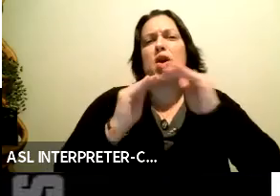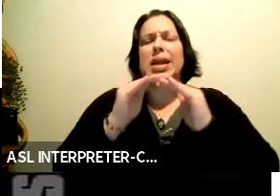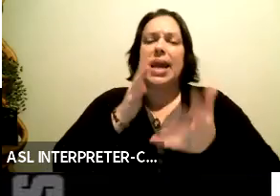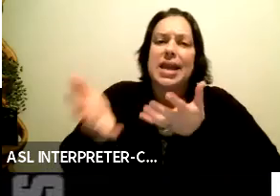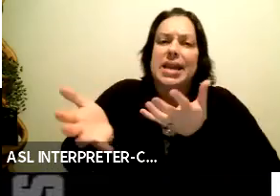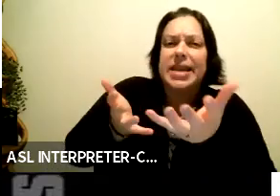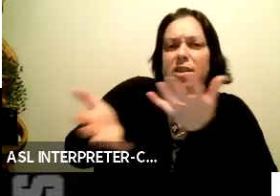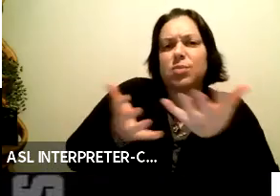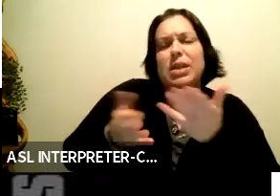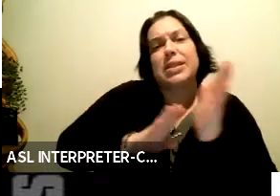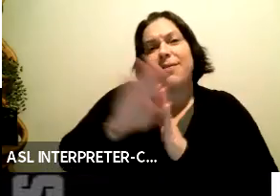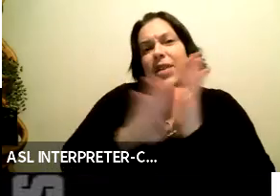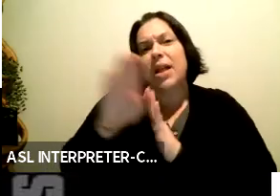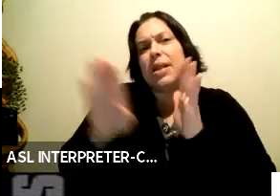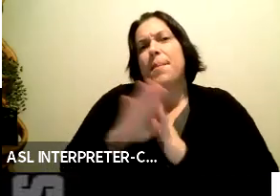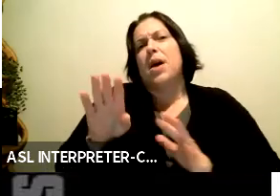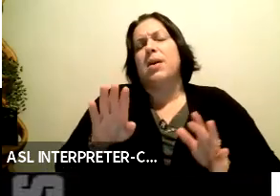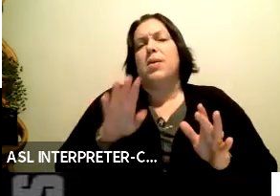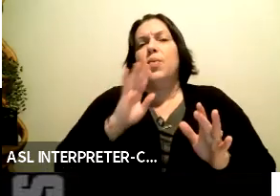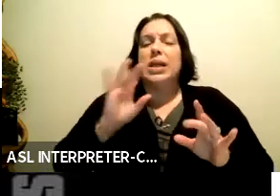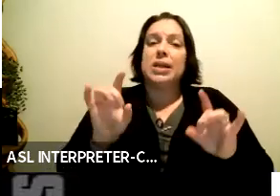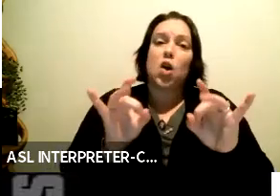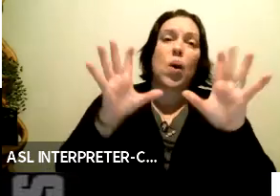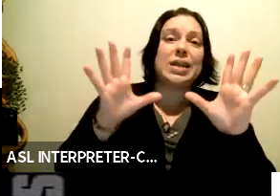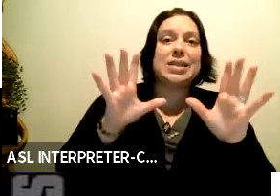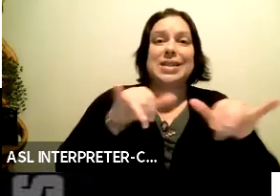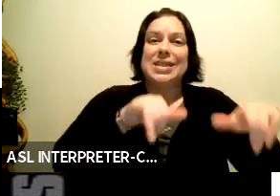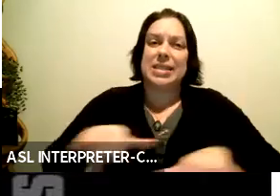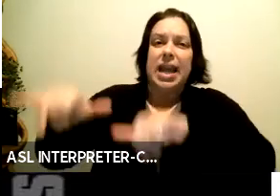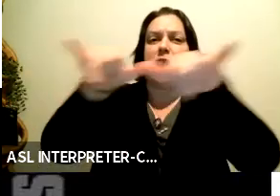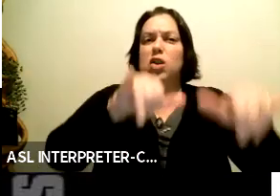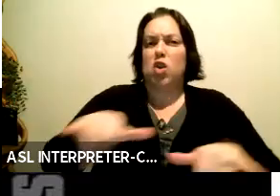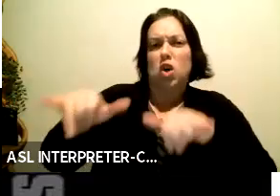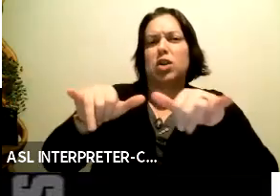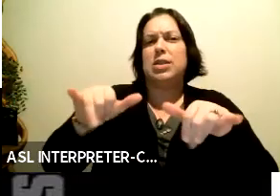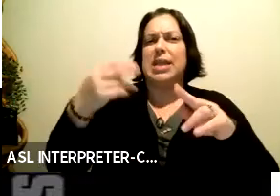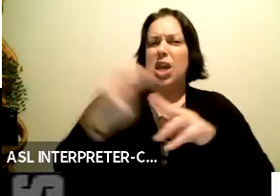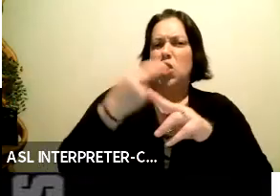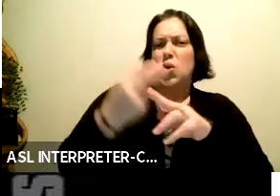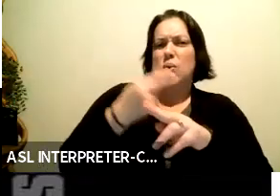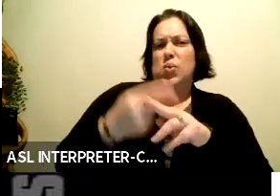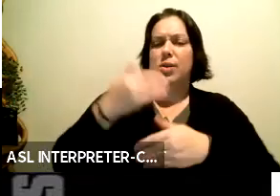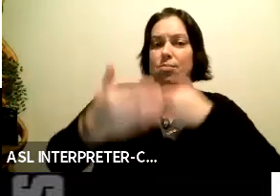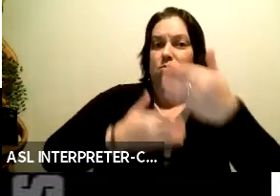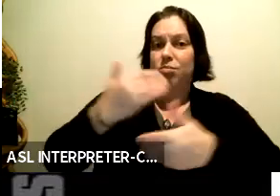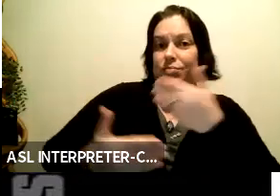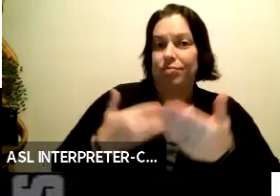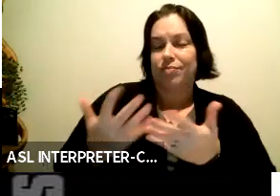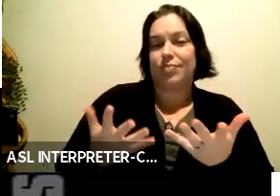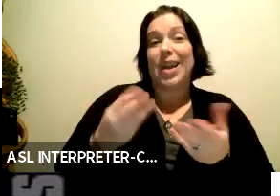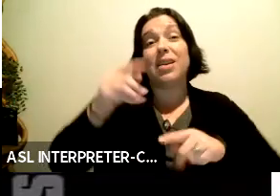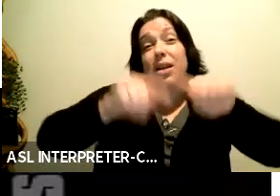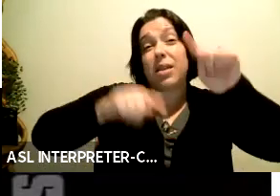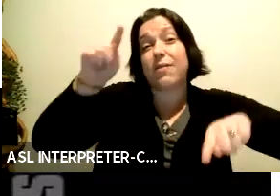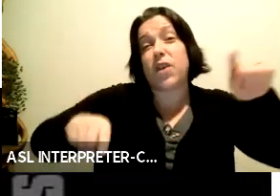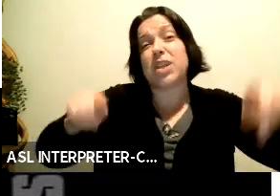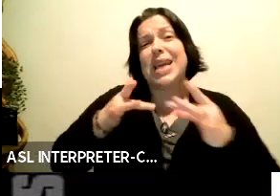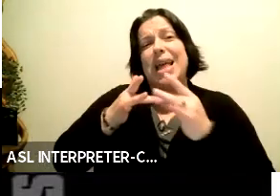standards of care used across the state, and many of those same diverse leaders and physicians and